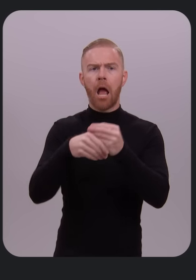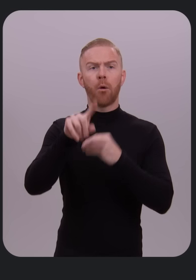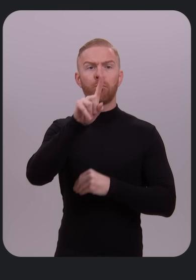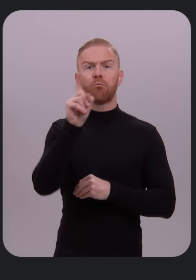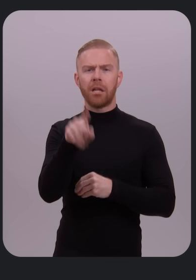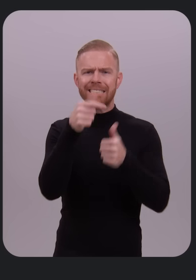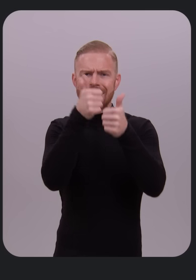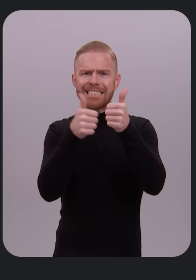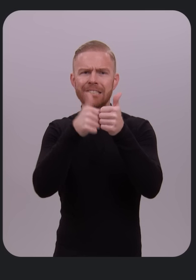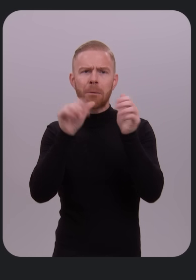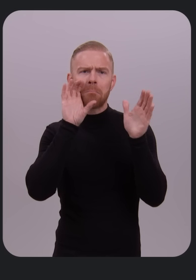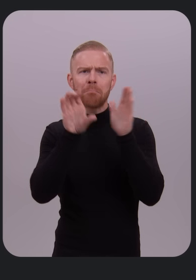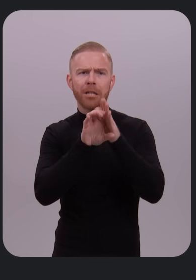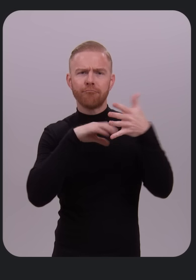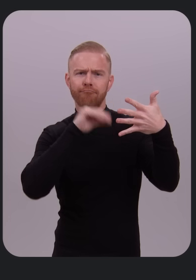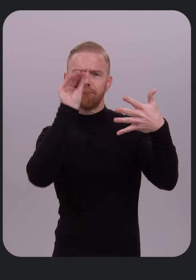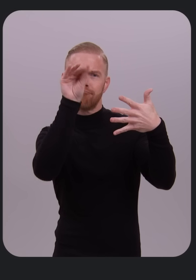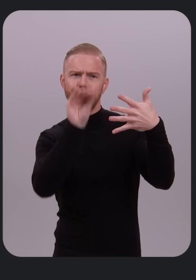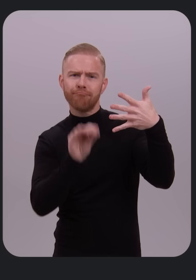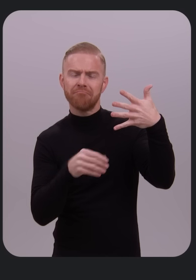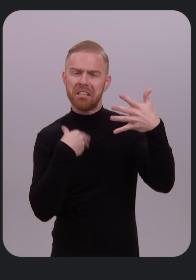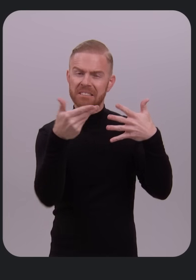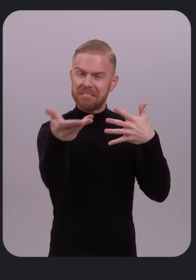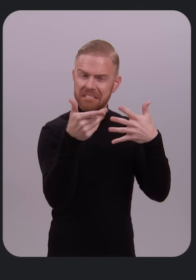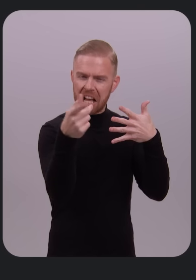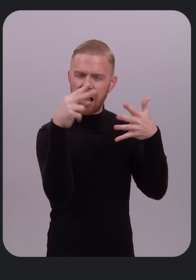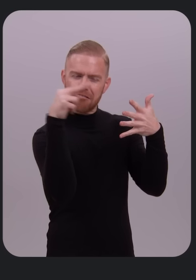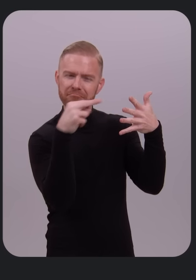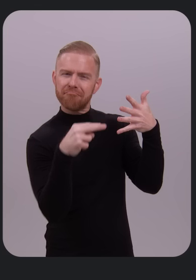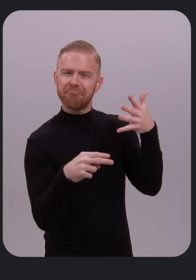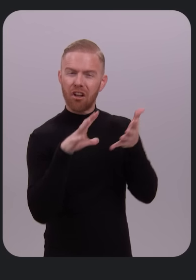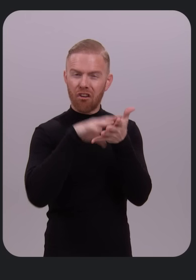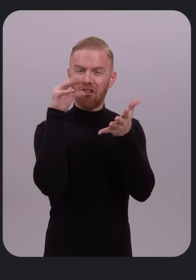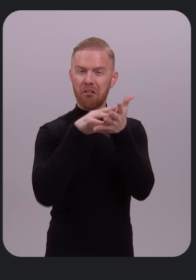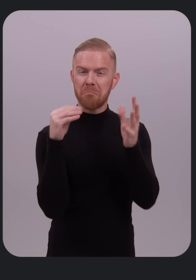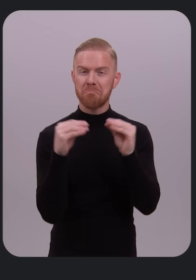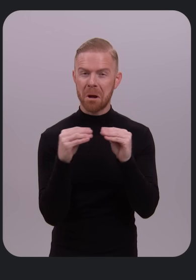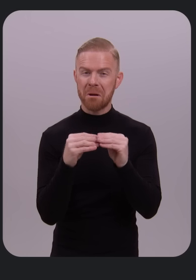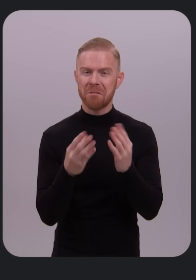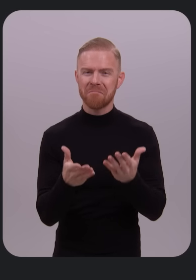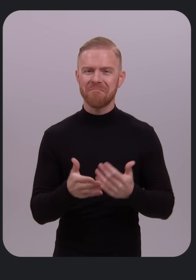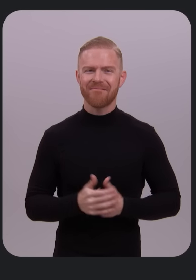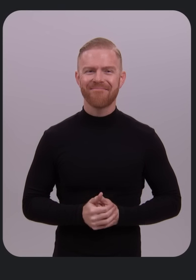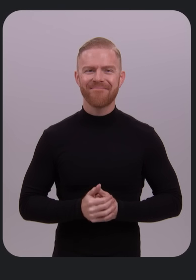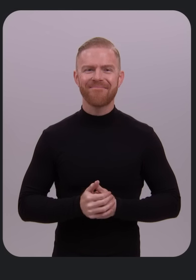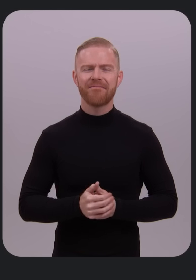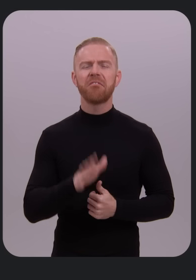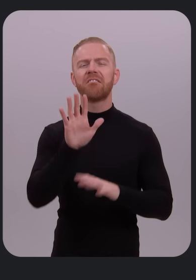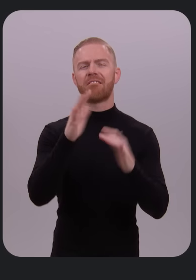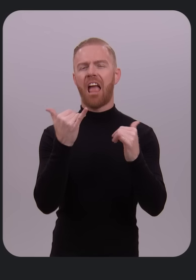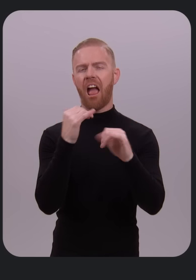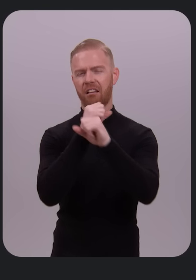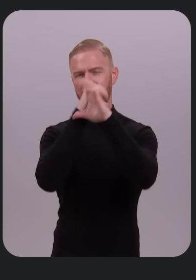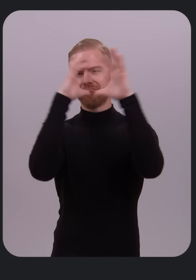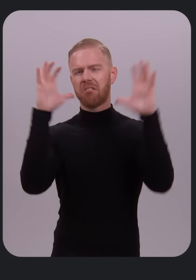inviting you to learn a little more about it. But what if it talked?